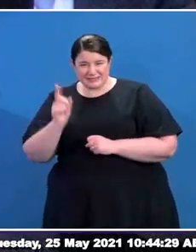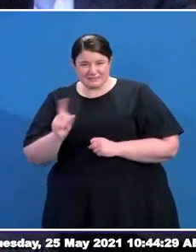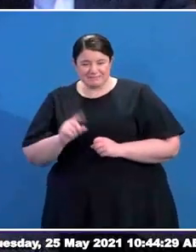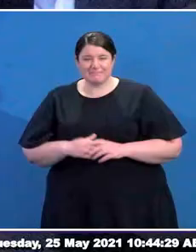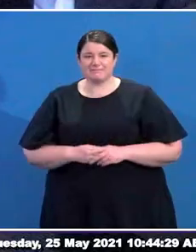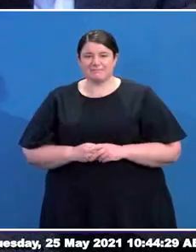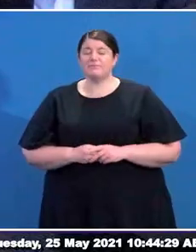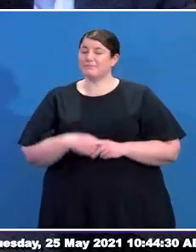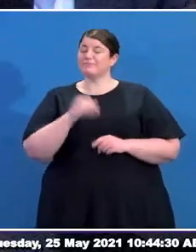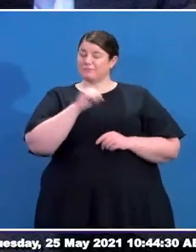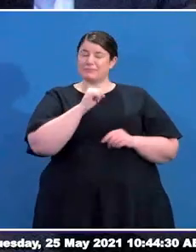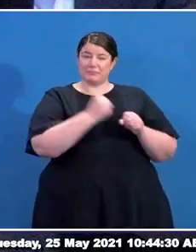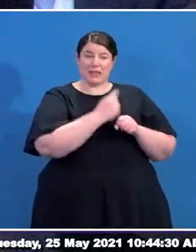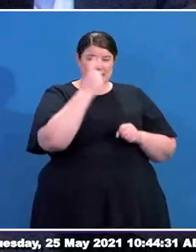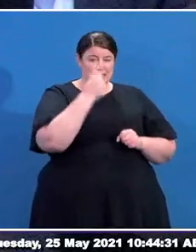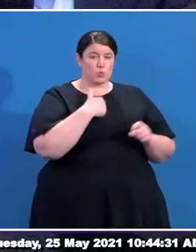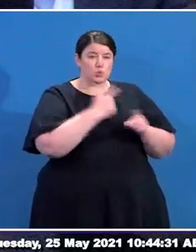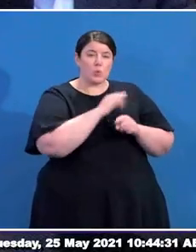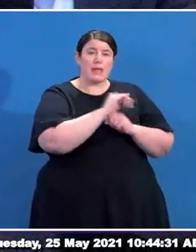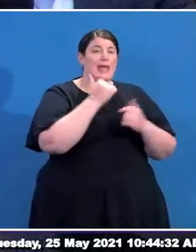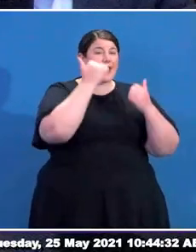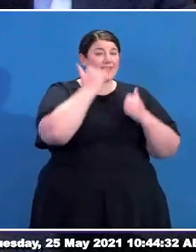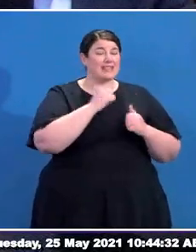Coming back to some of your evidence yesterday about CCTV.